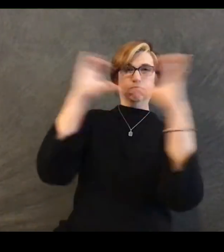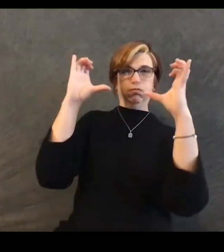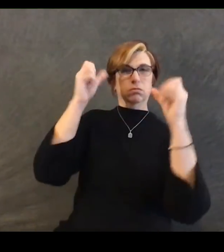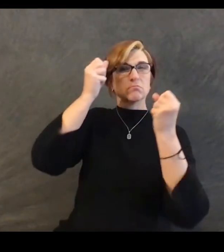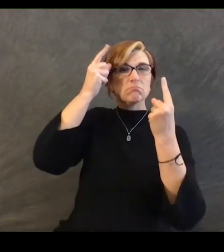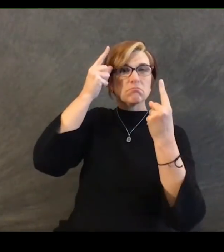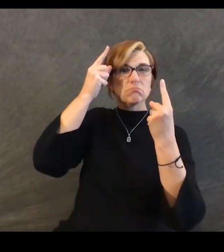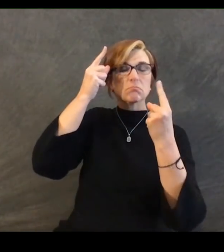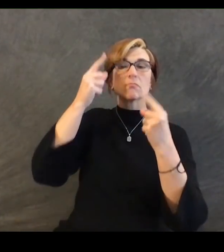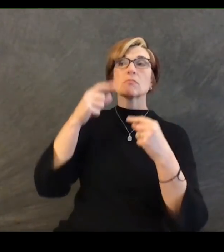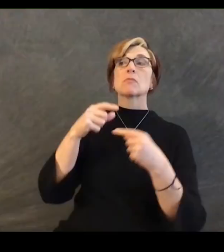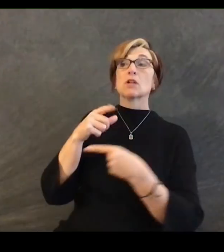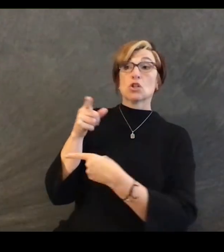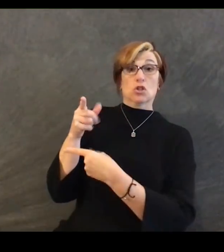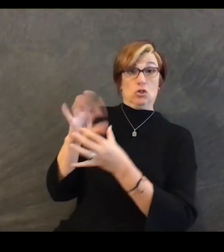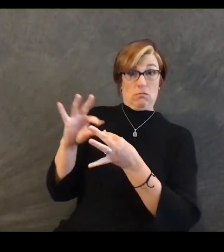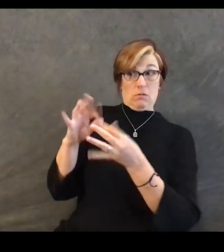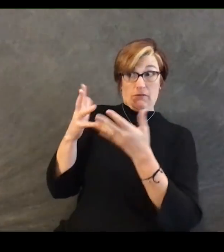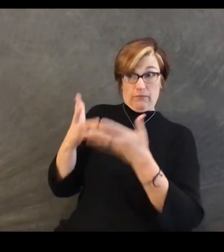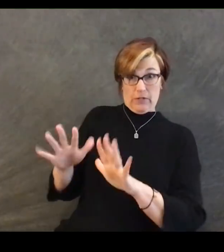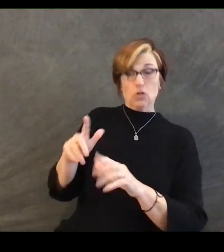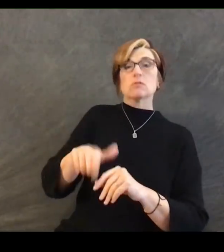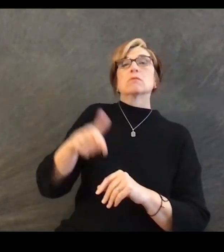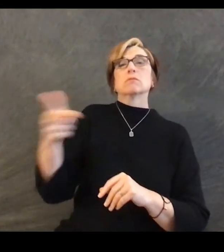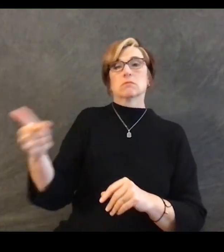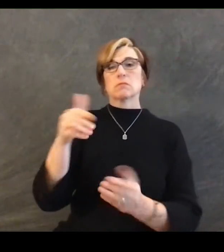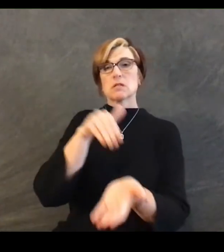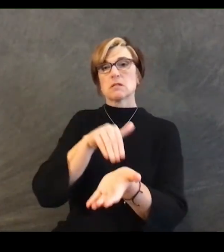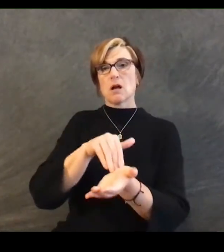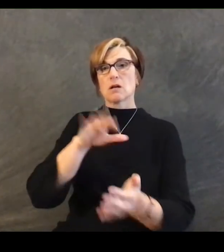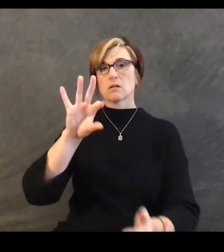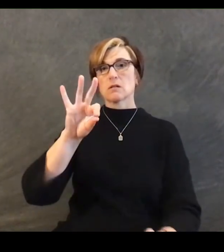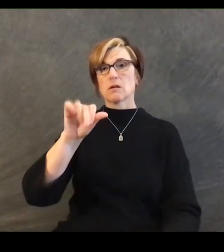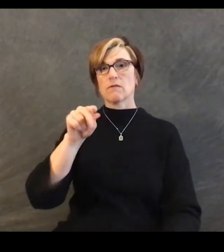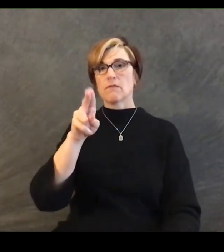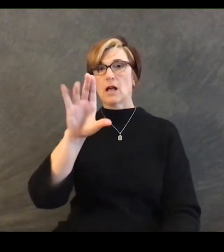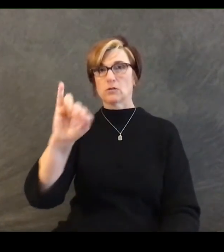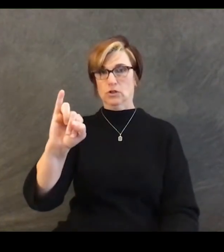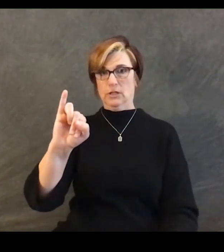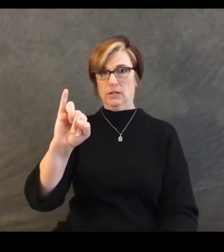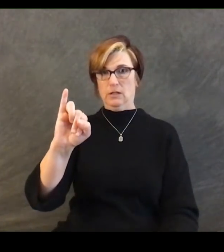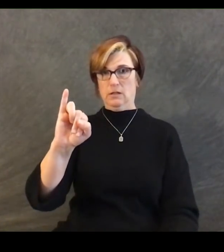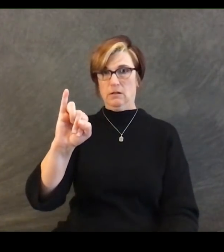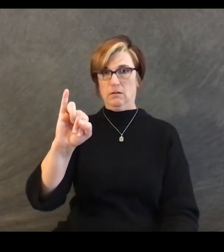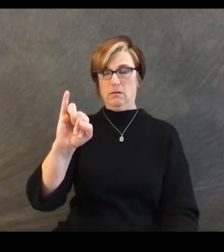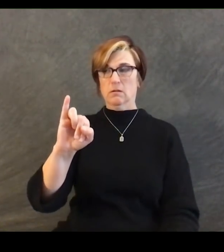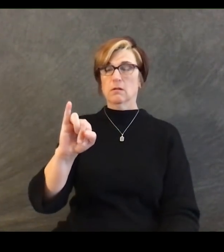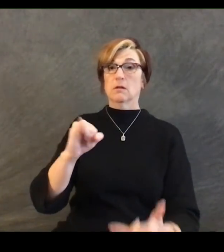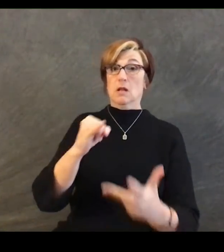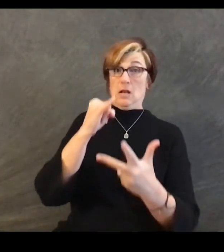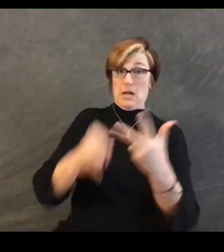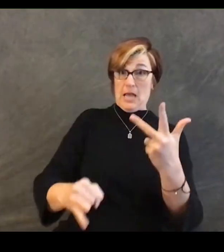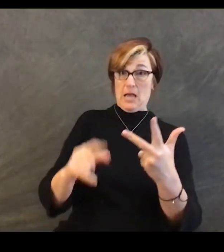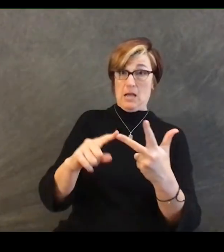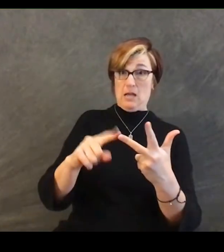ask dr. Fowler to speak and Mike Pence is gonna give you some of the recent